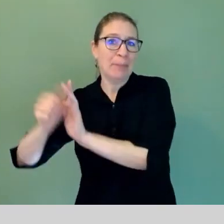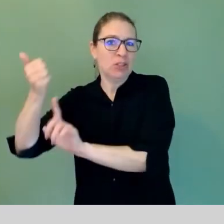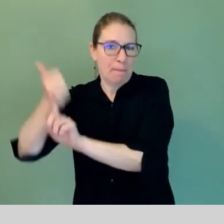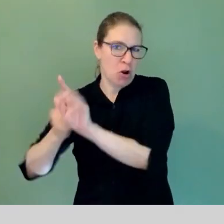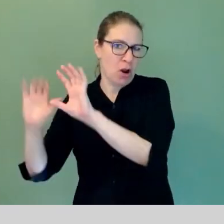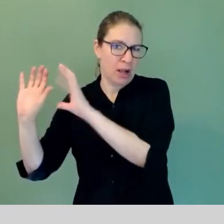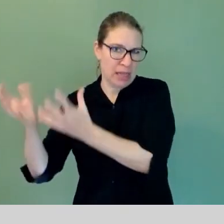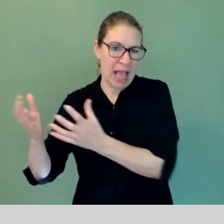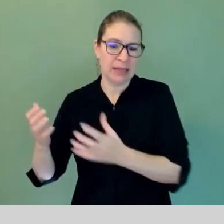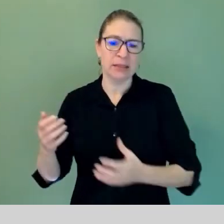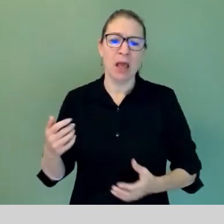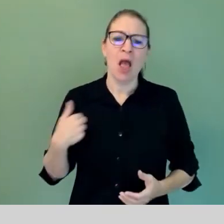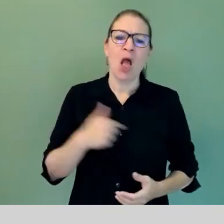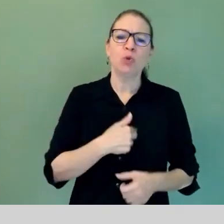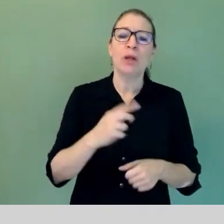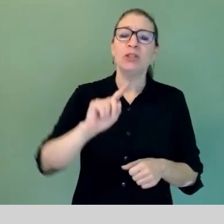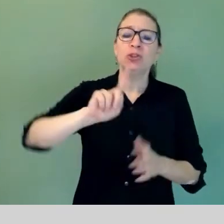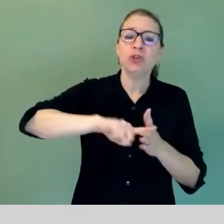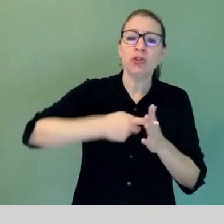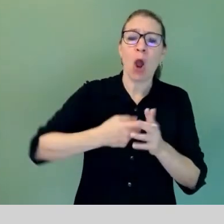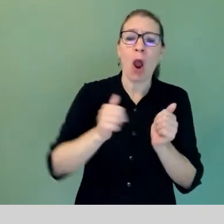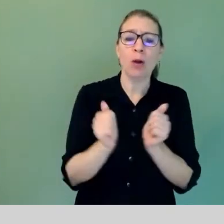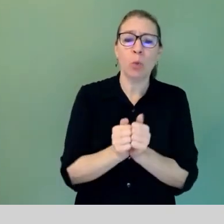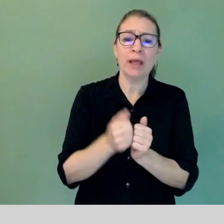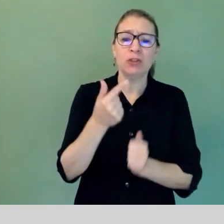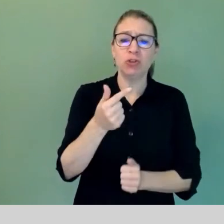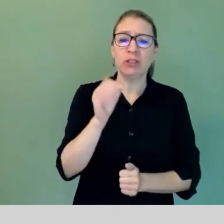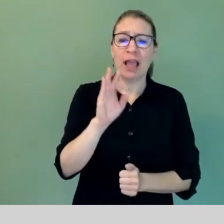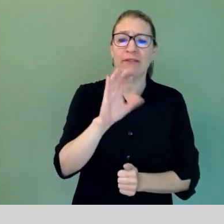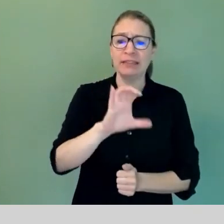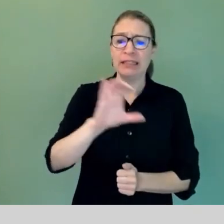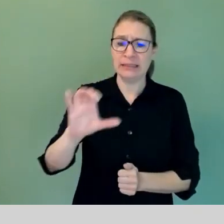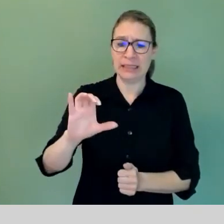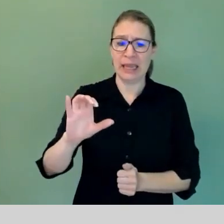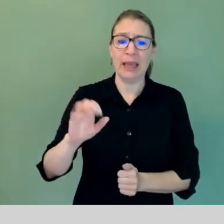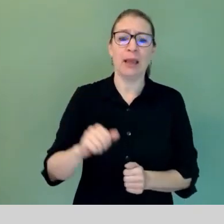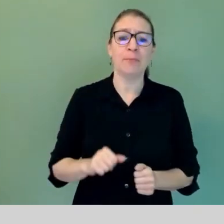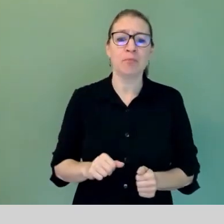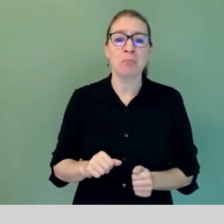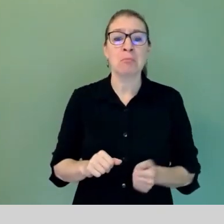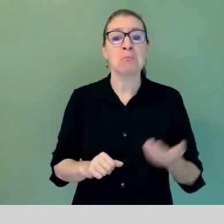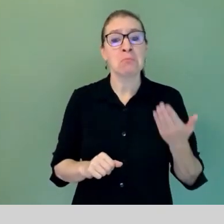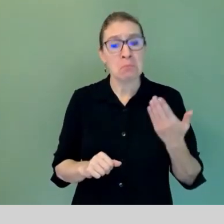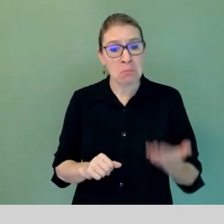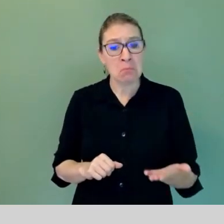to see how this works out, and we'll keep classifier, again, constant at SVM for experimentation purposes.